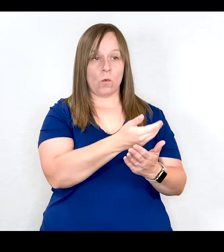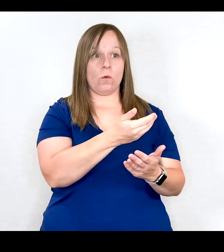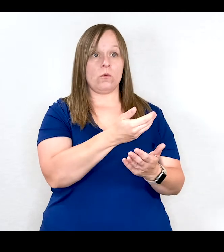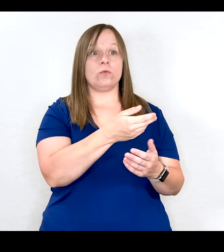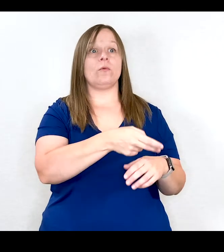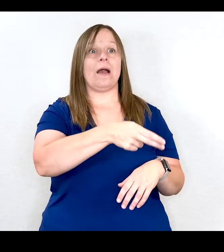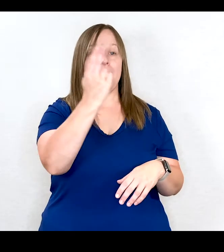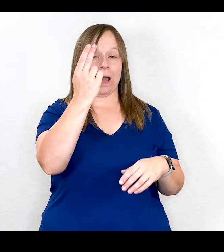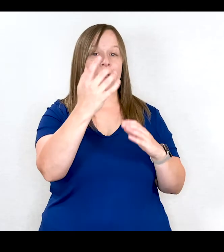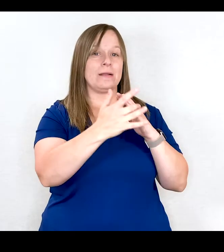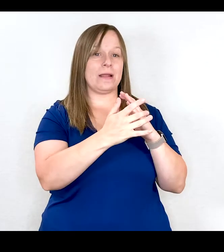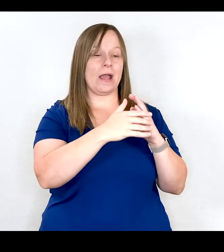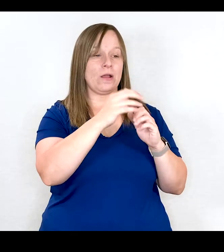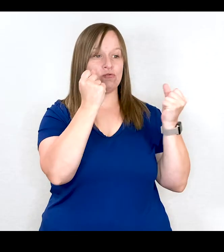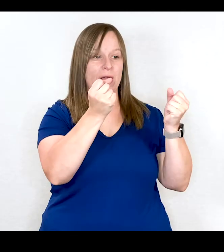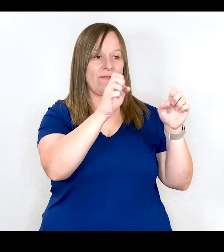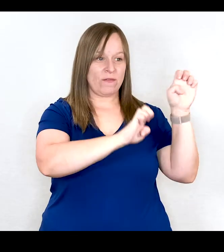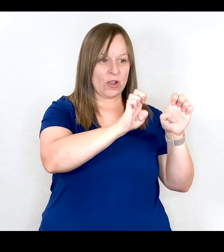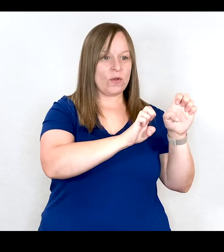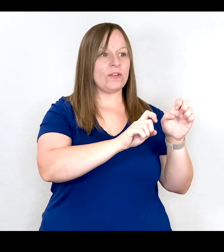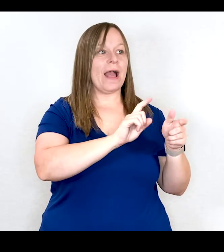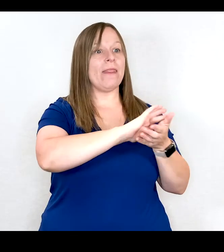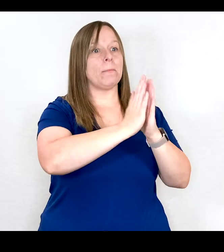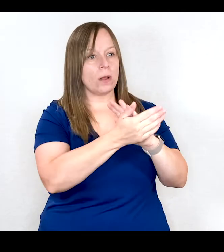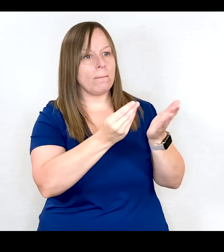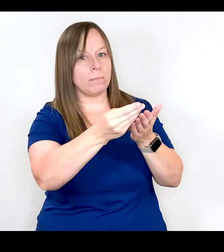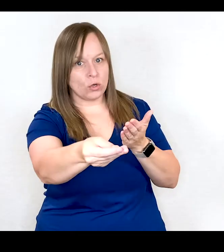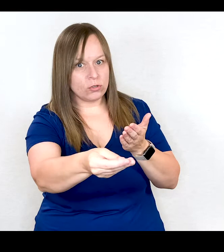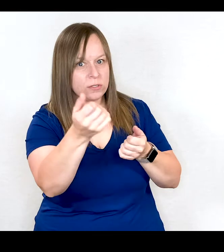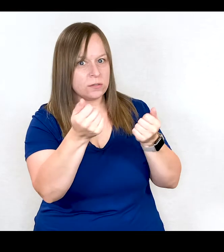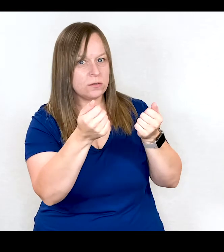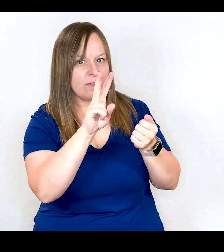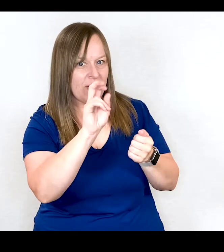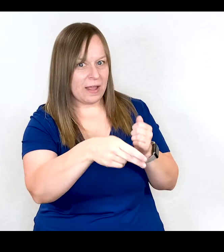for a hi-tech driving evaluation towards the purchase of a hi-tech van.